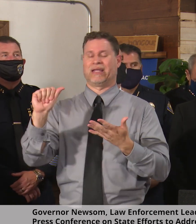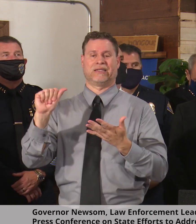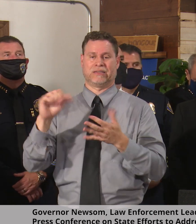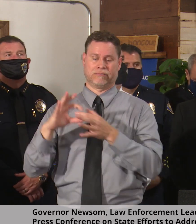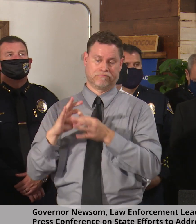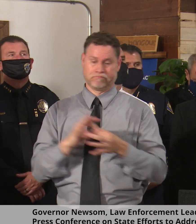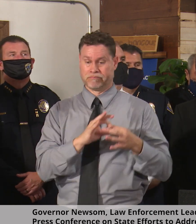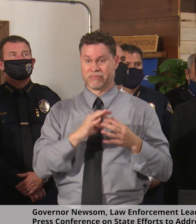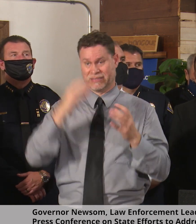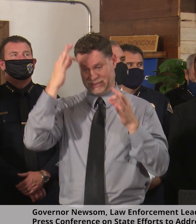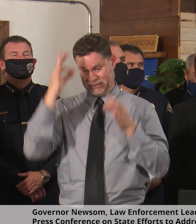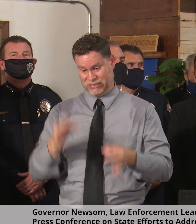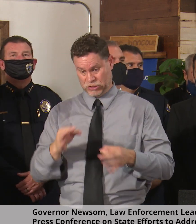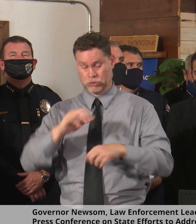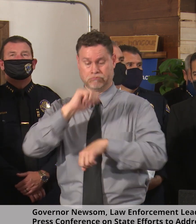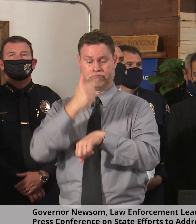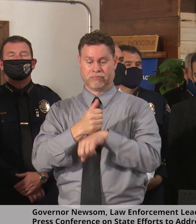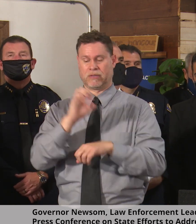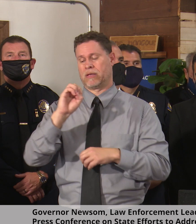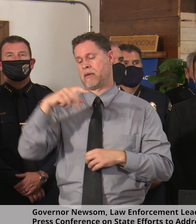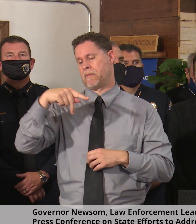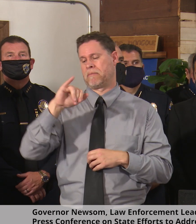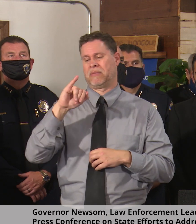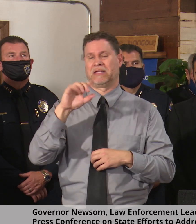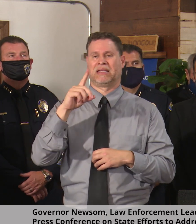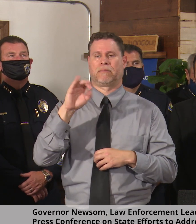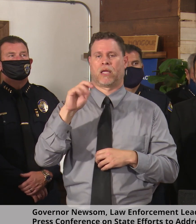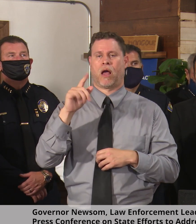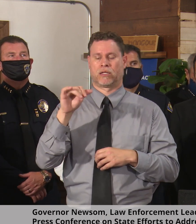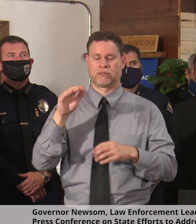decisions on the basis of epidemiology in the basis of science and the basis of